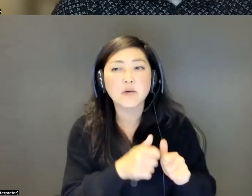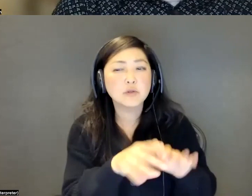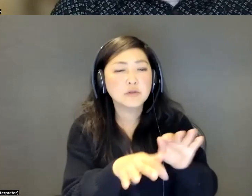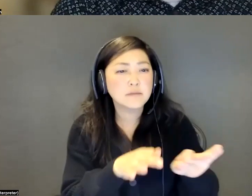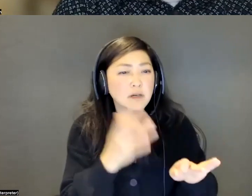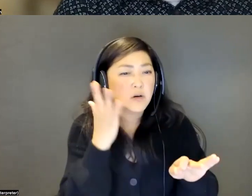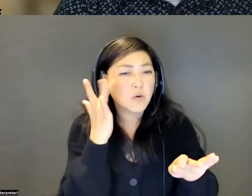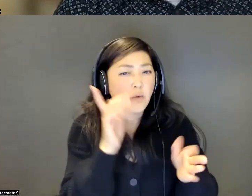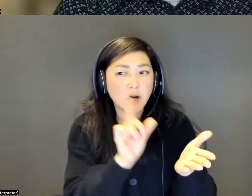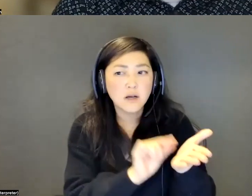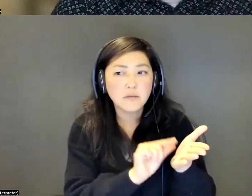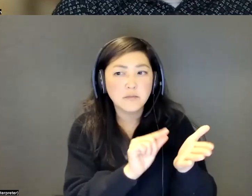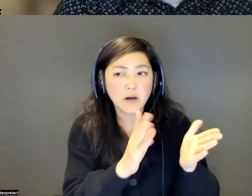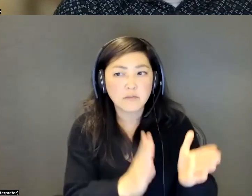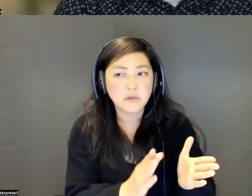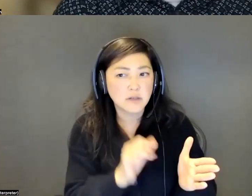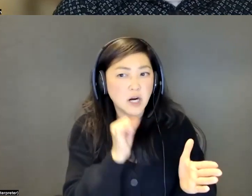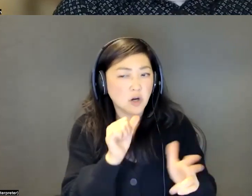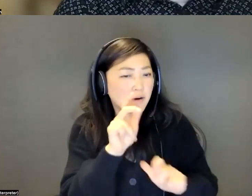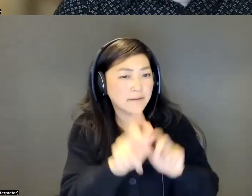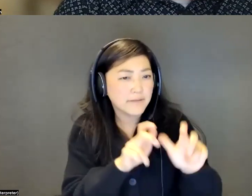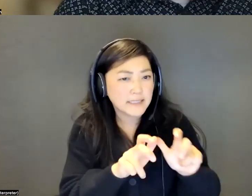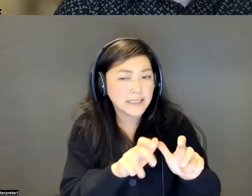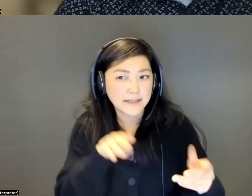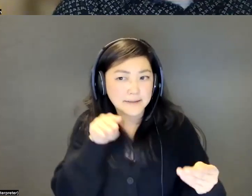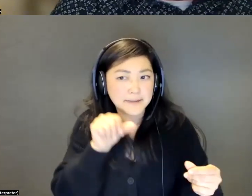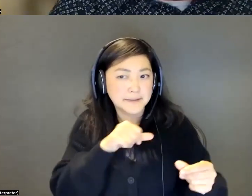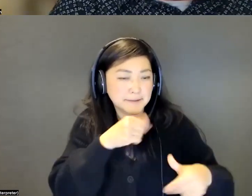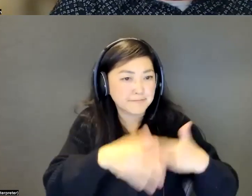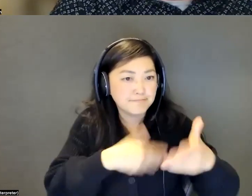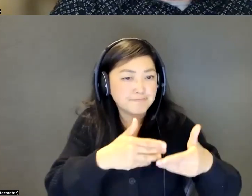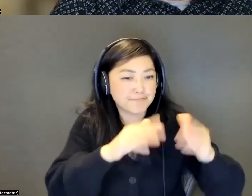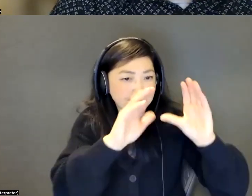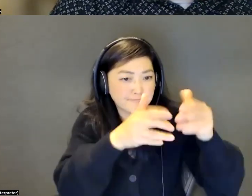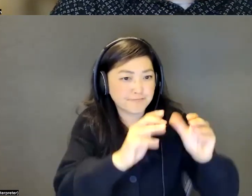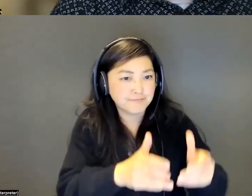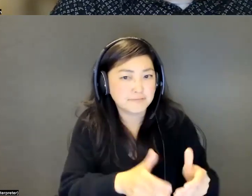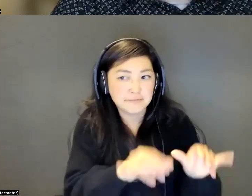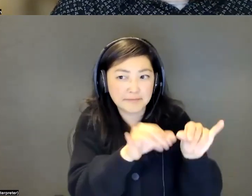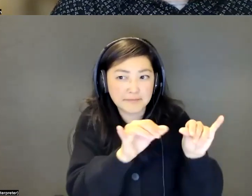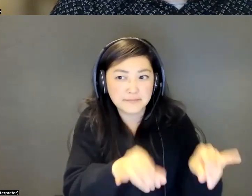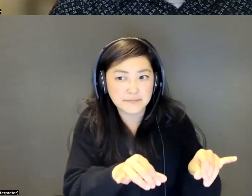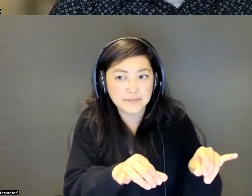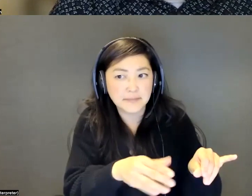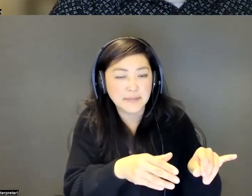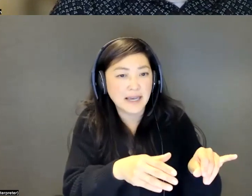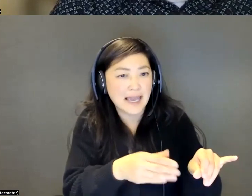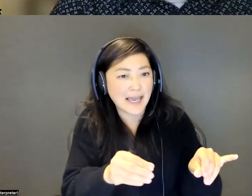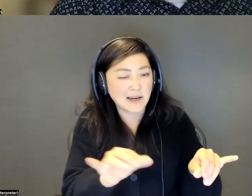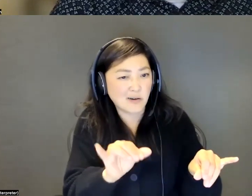publishers are not investing in an efficient cataloguing system and experts, as discovery